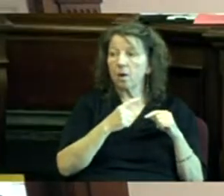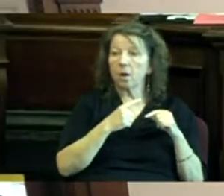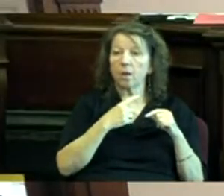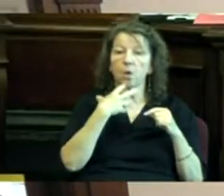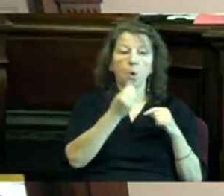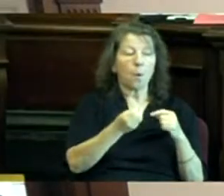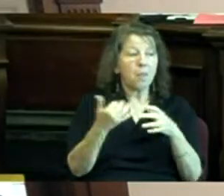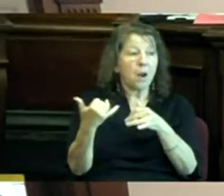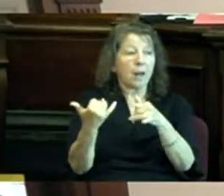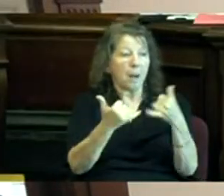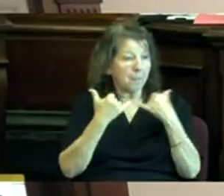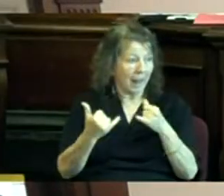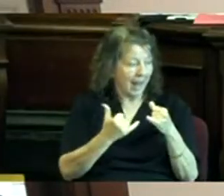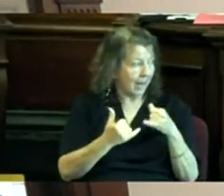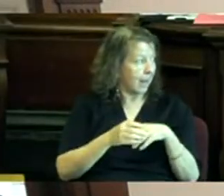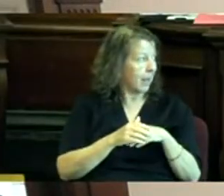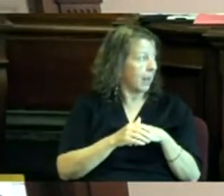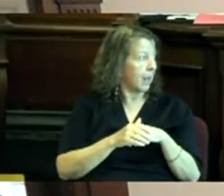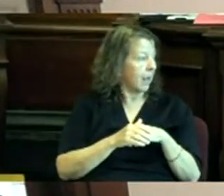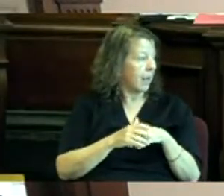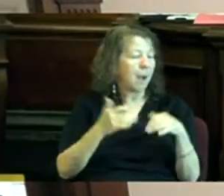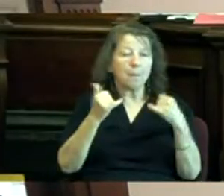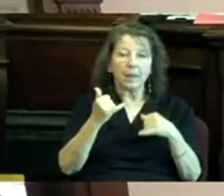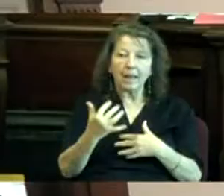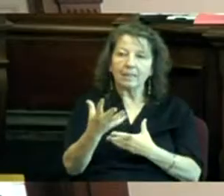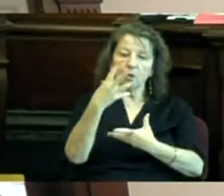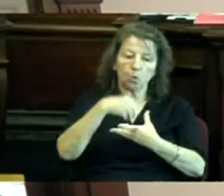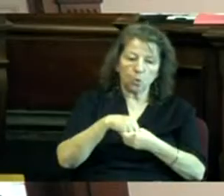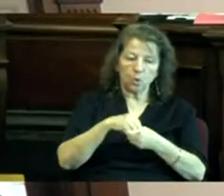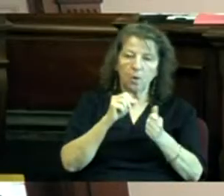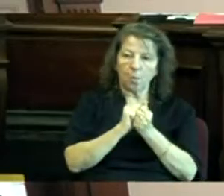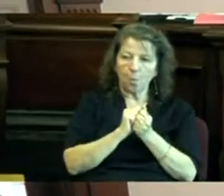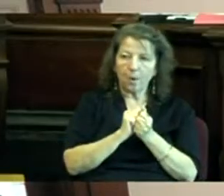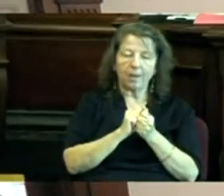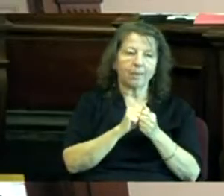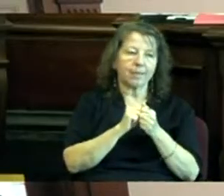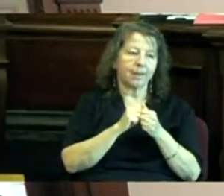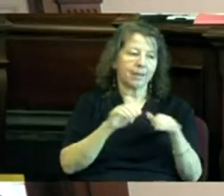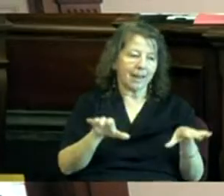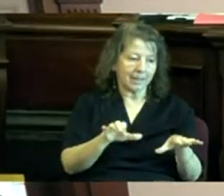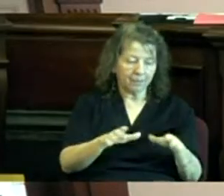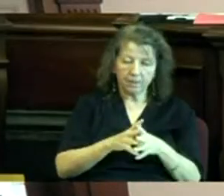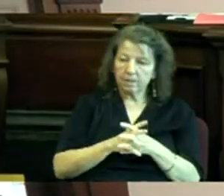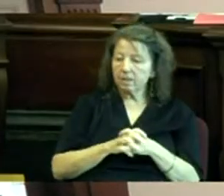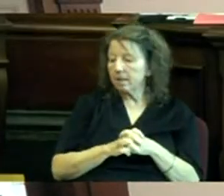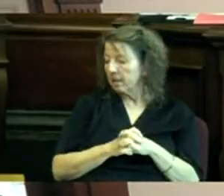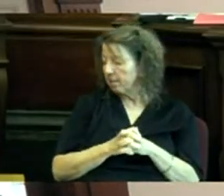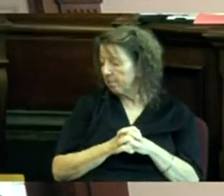of what we're doing is that they are going to get out and they